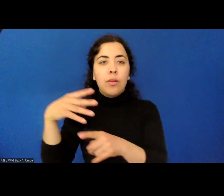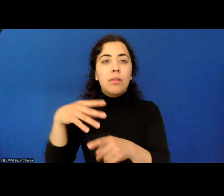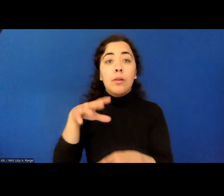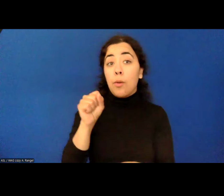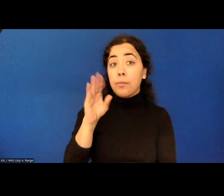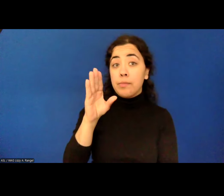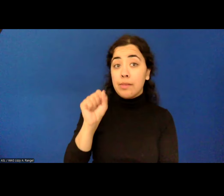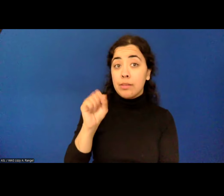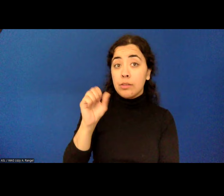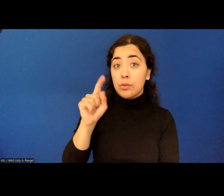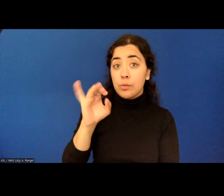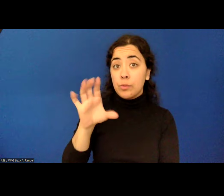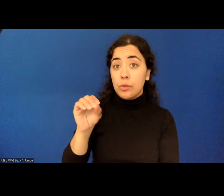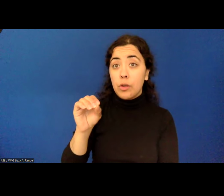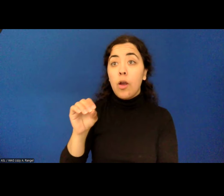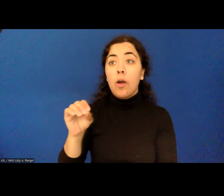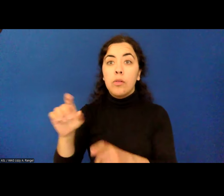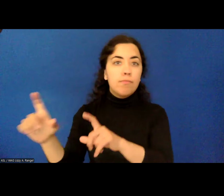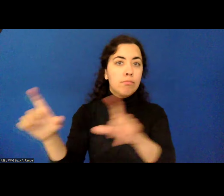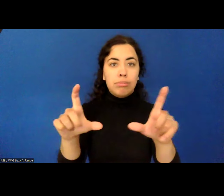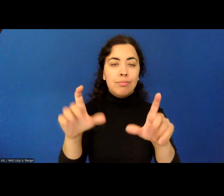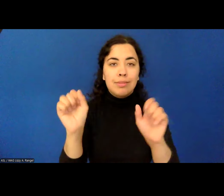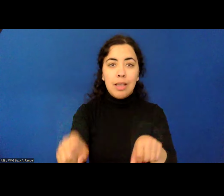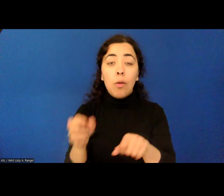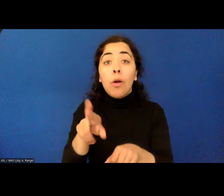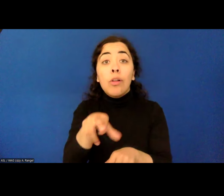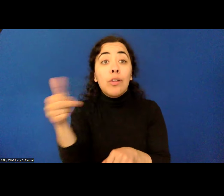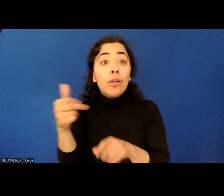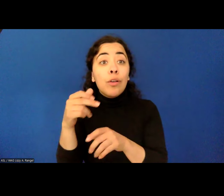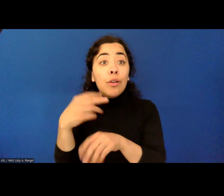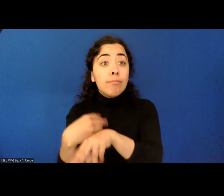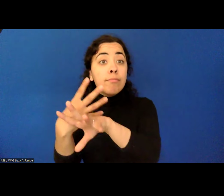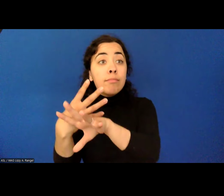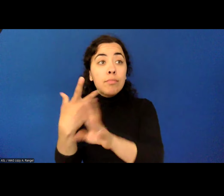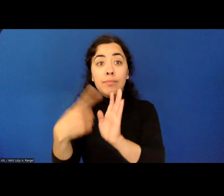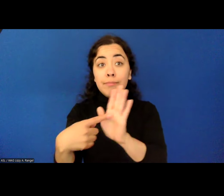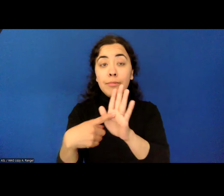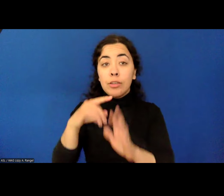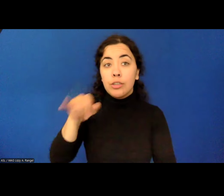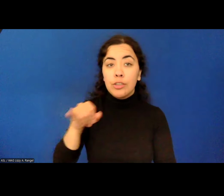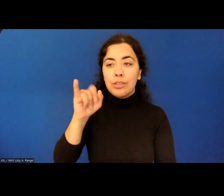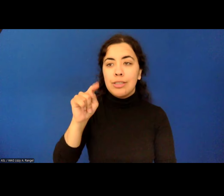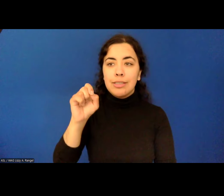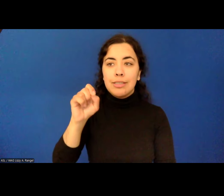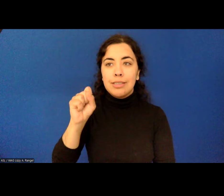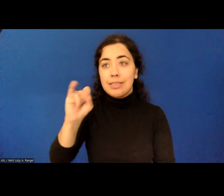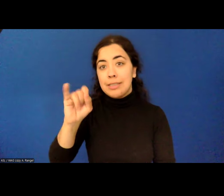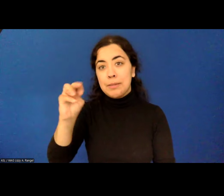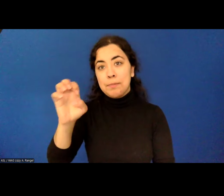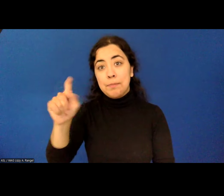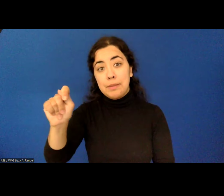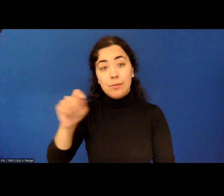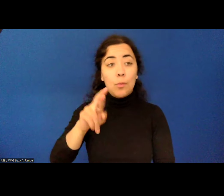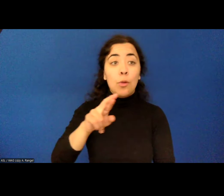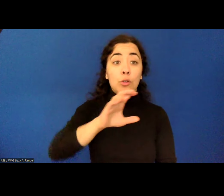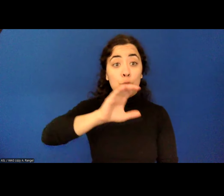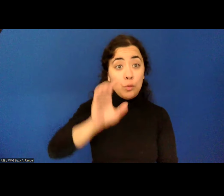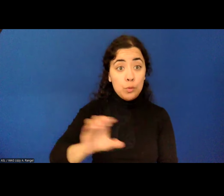picked up by a video conference software such as Jitsi Meet or Zoom, et cetera.